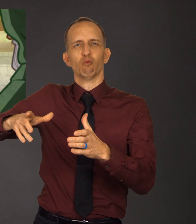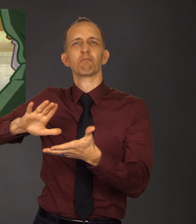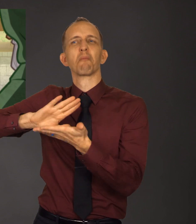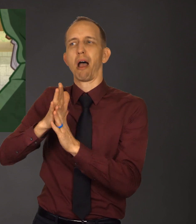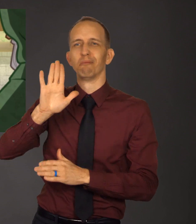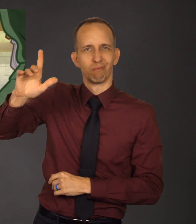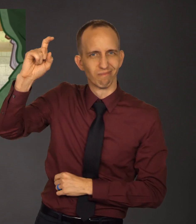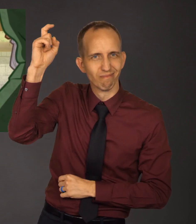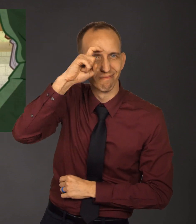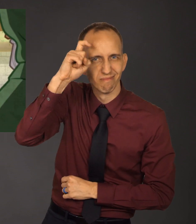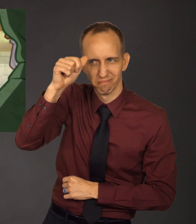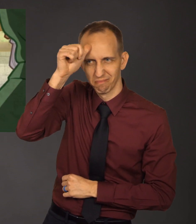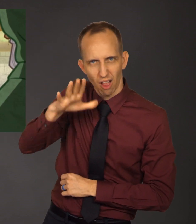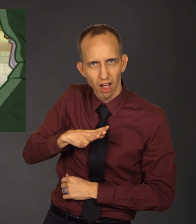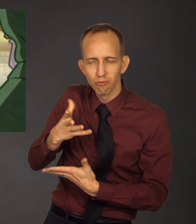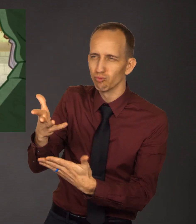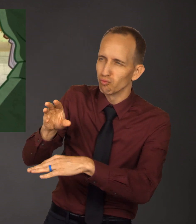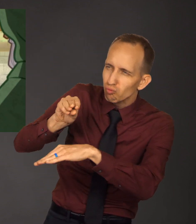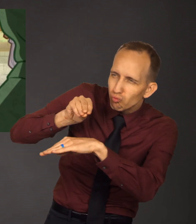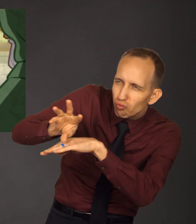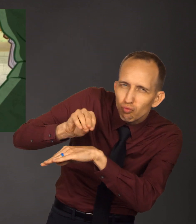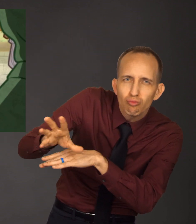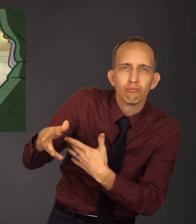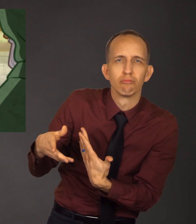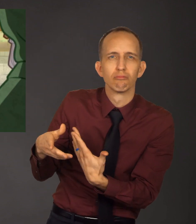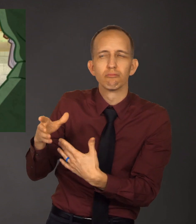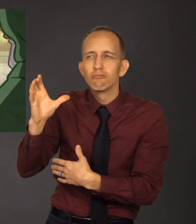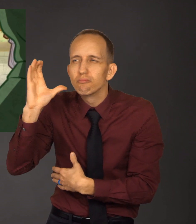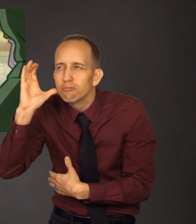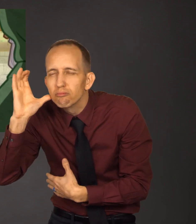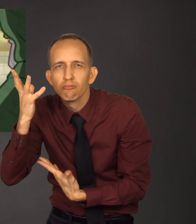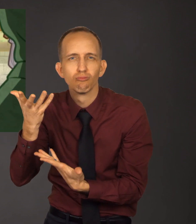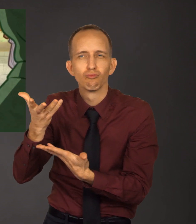They were chosen to serve in the king's court and become his wise men.